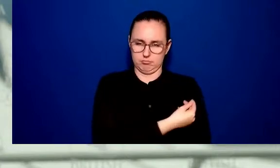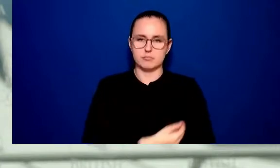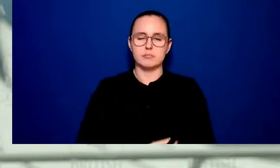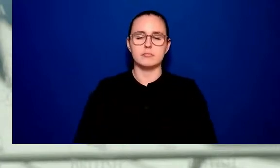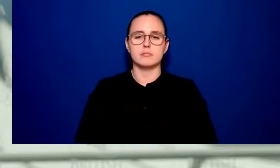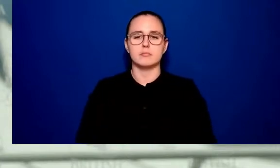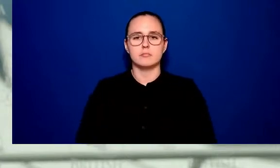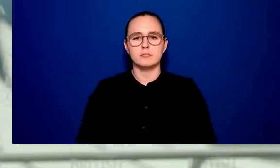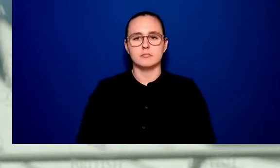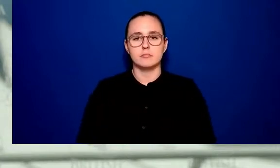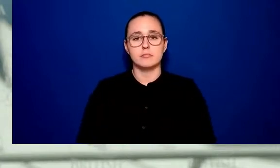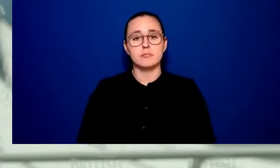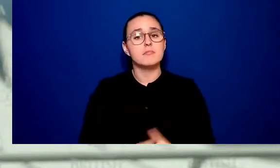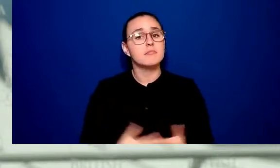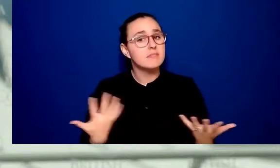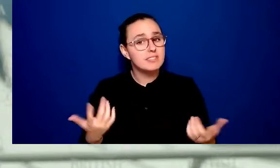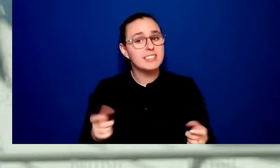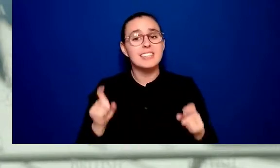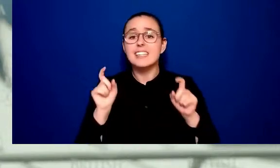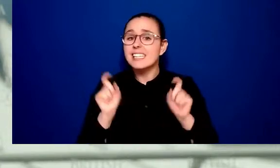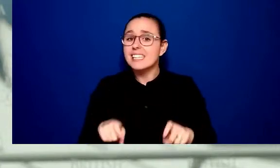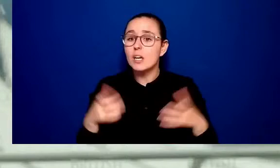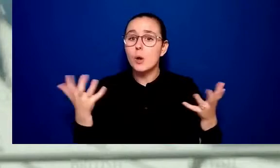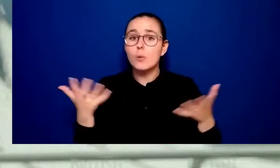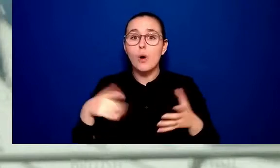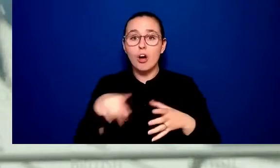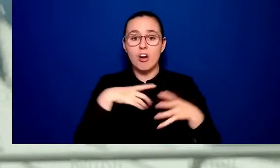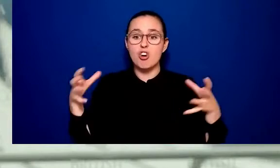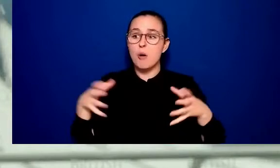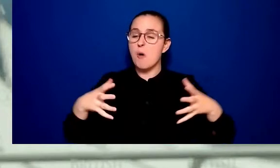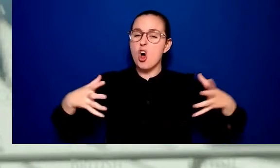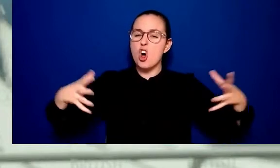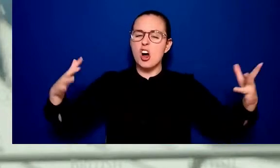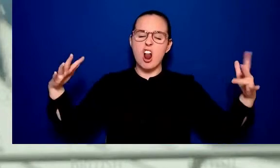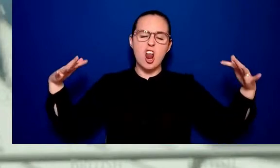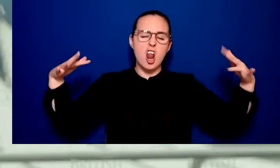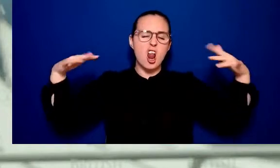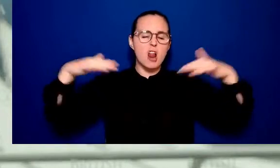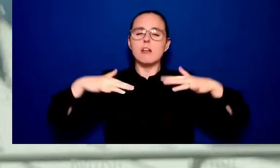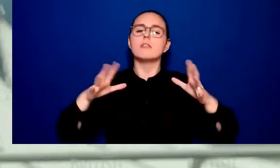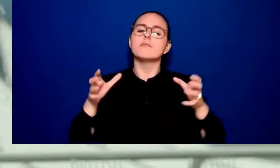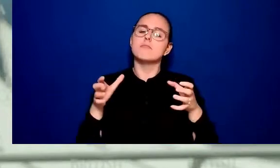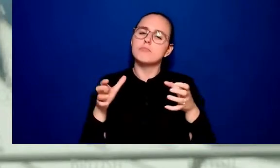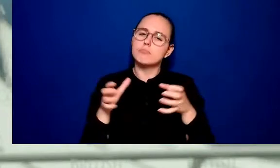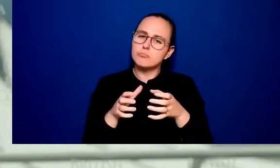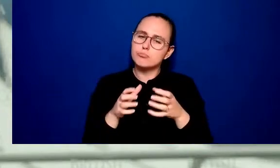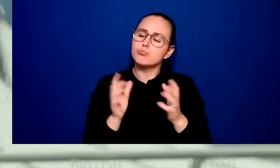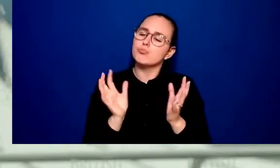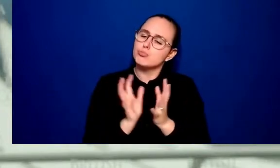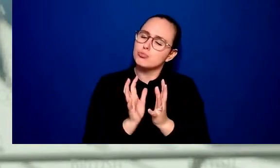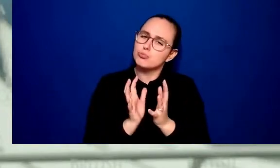those things keeping our group small, making sure we're protecting those who don't mount as strong an immune system response and we've been